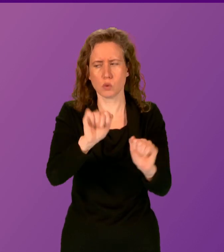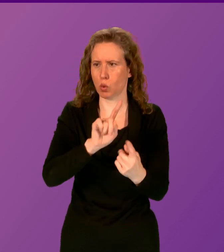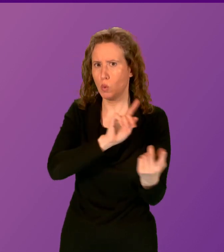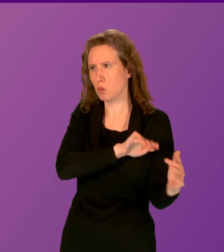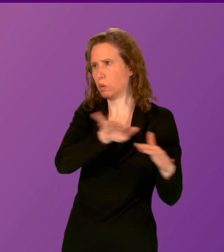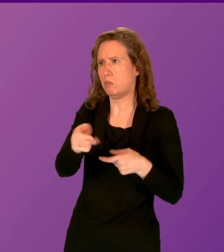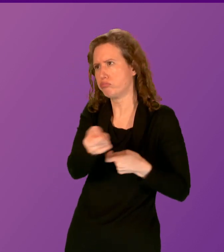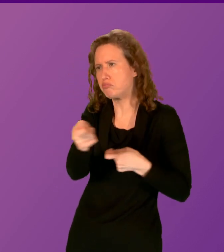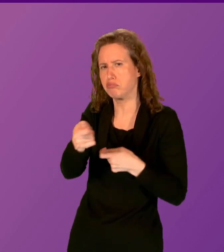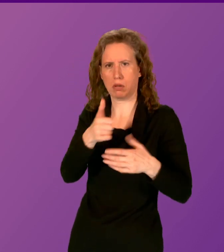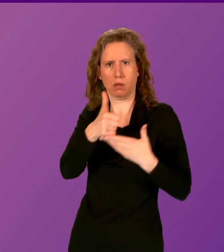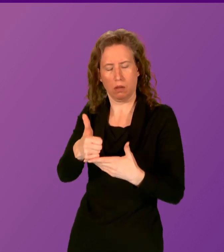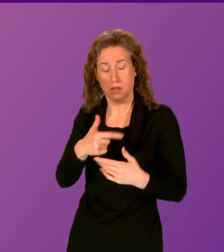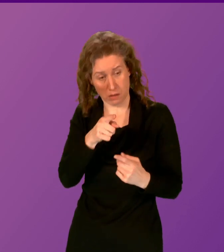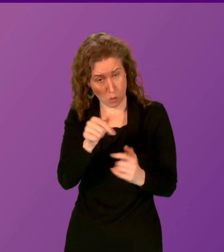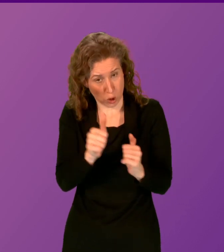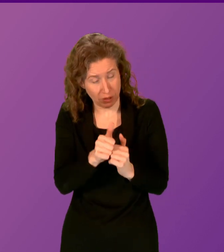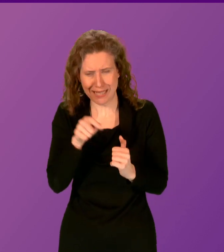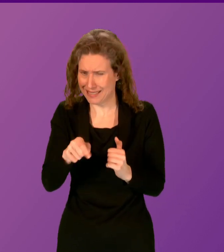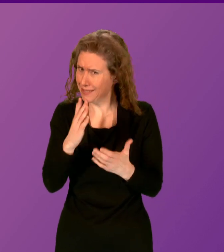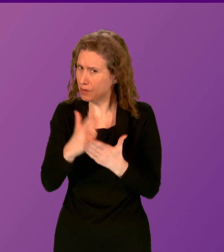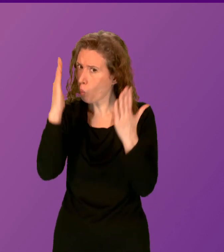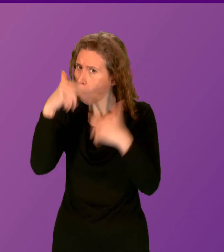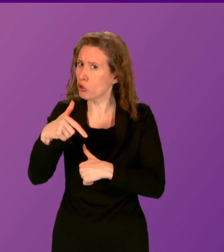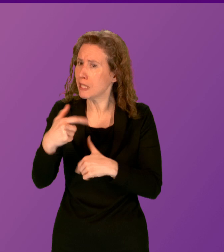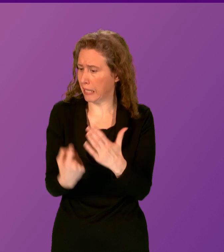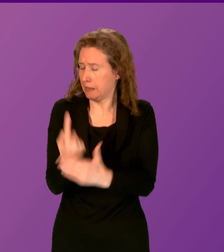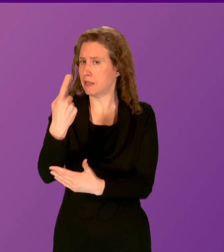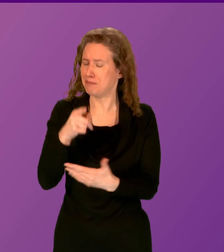Does the First Minister agree that this very worrying incident emphasises the importance